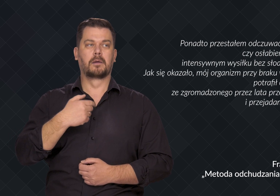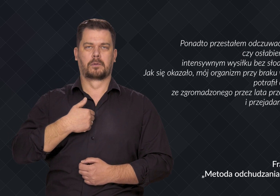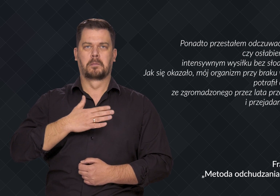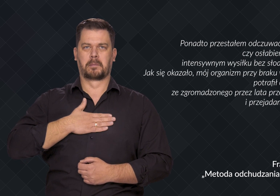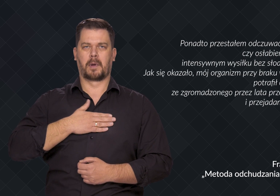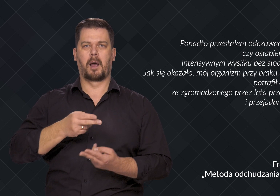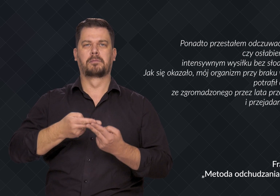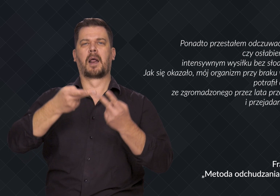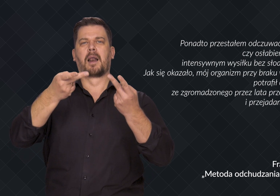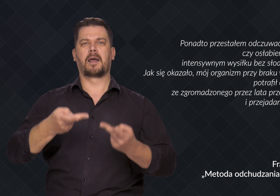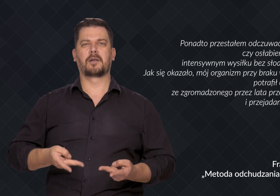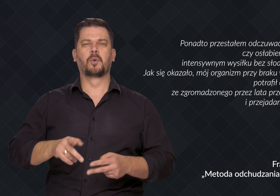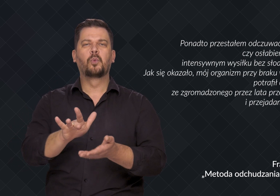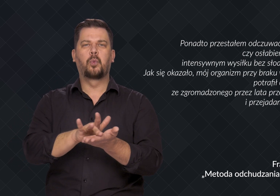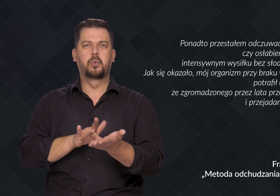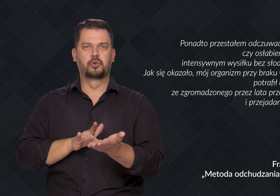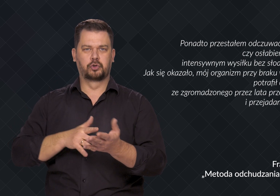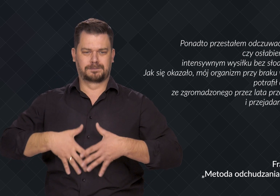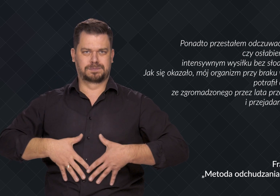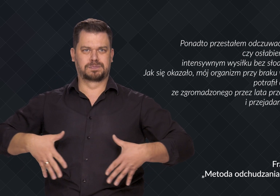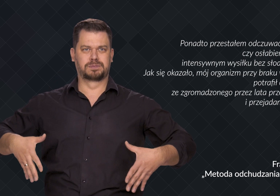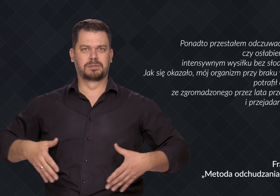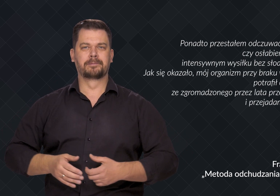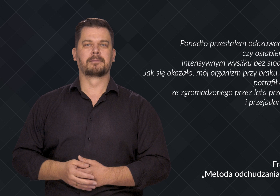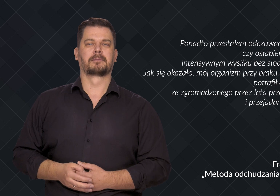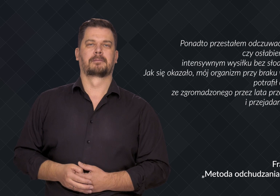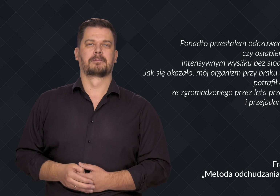from years of overworking and overeating."